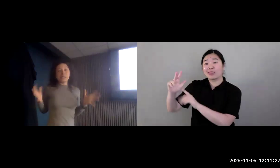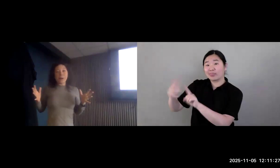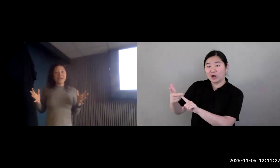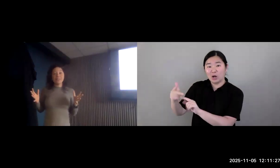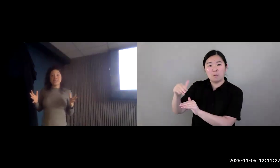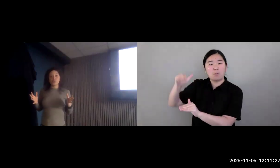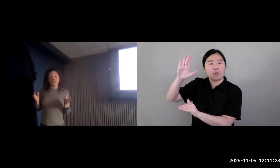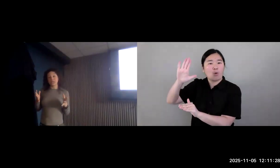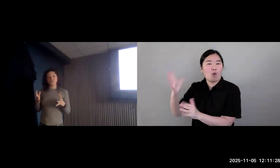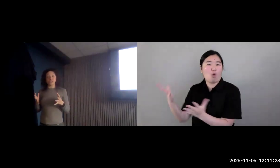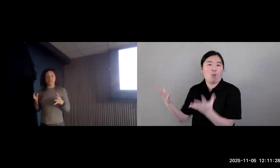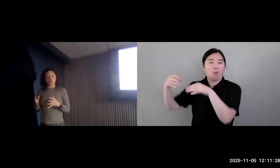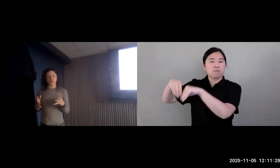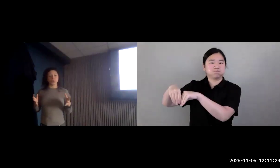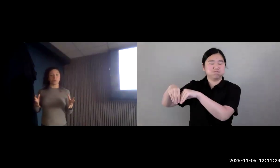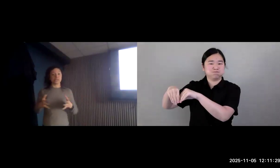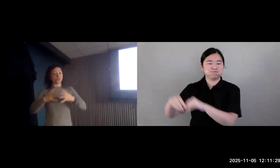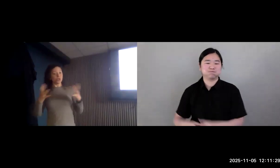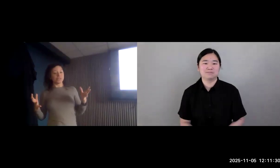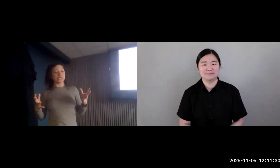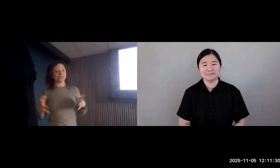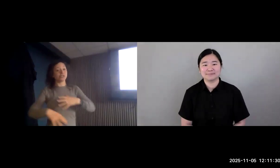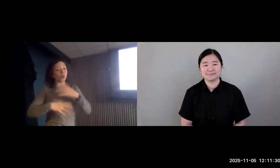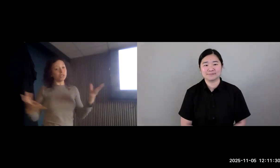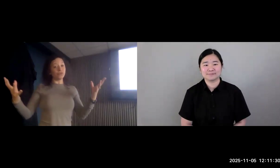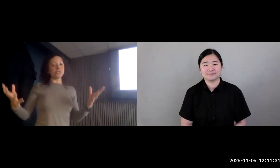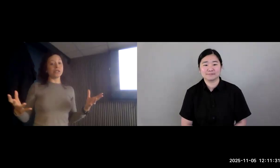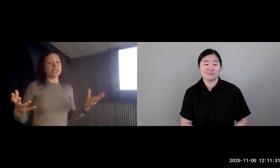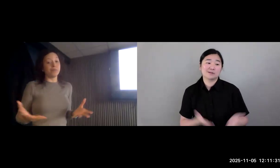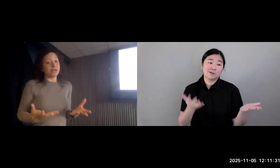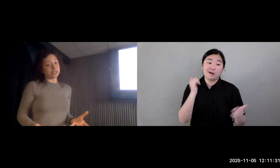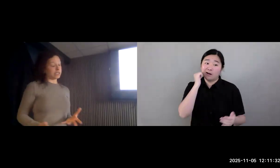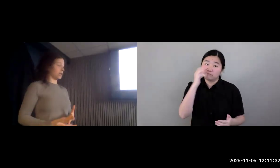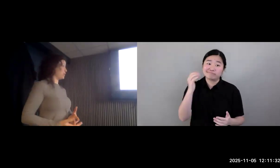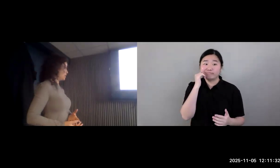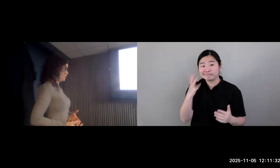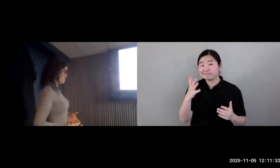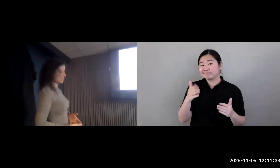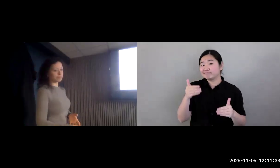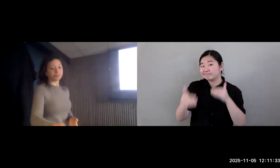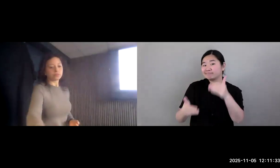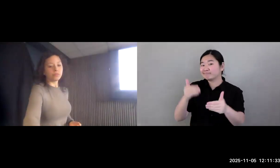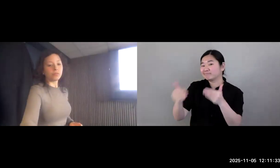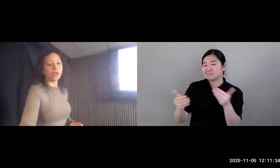But despite this really interesting sociolinguistic circstances, only a few studies have been conducted in recent years.